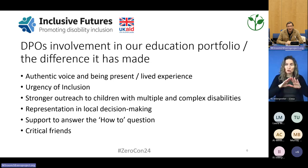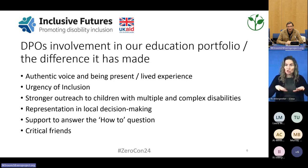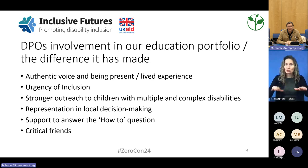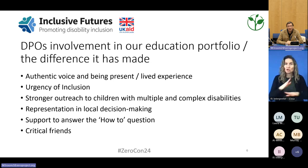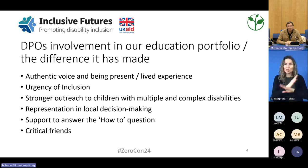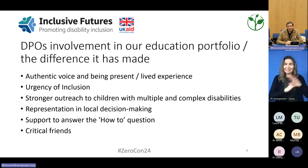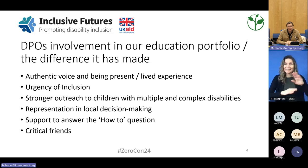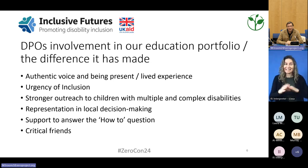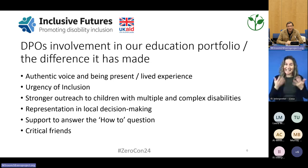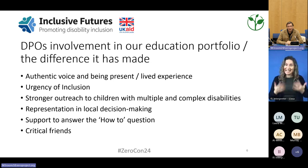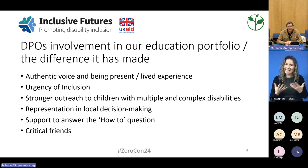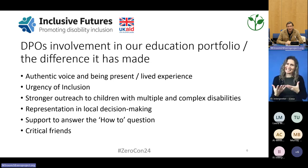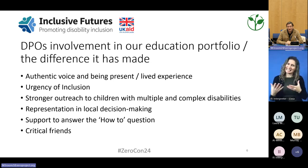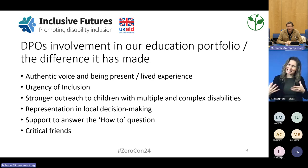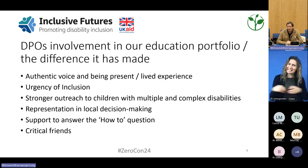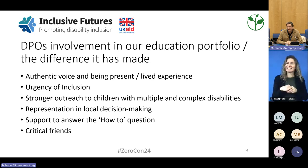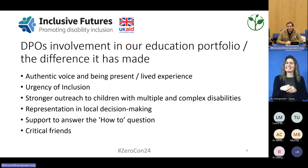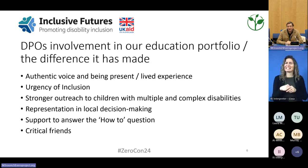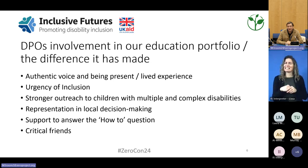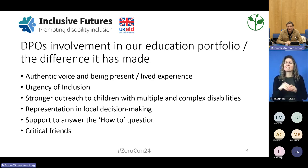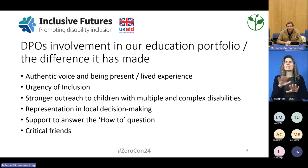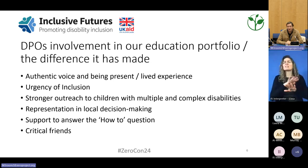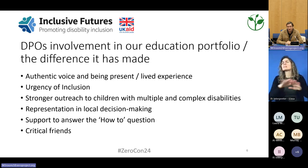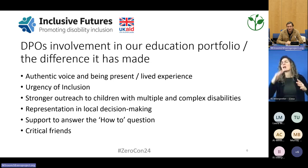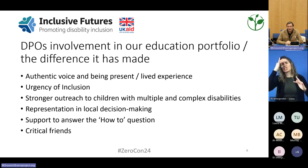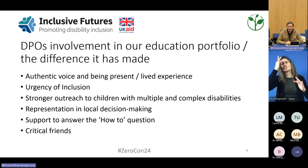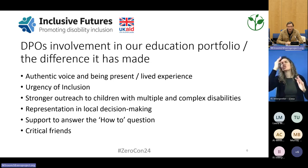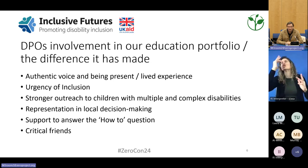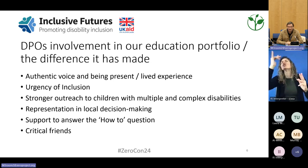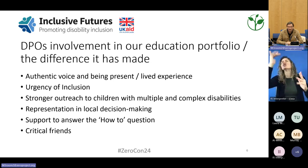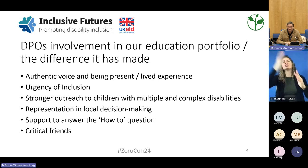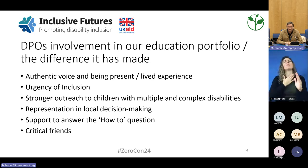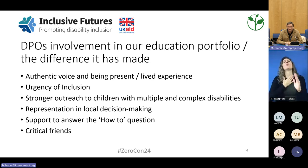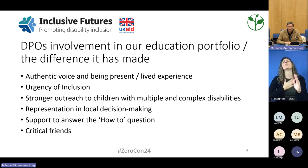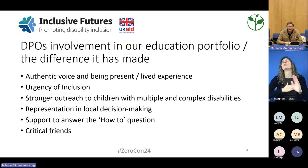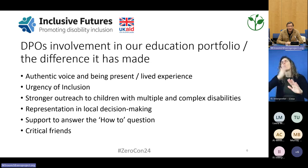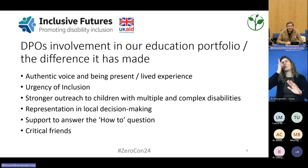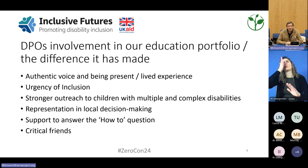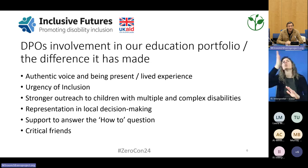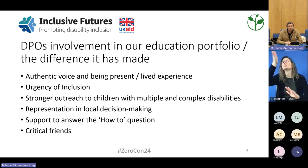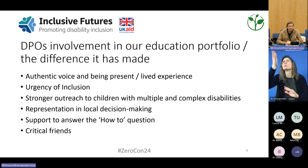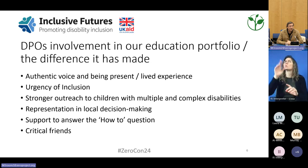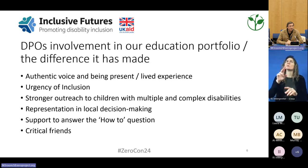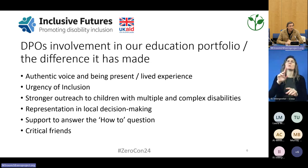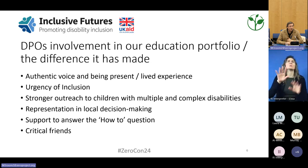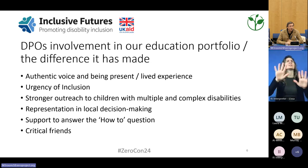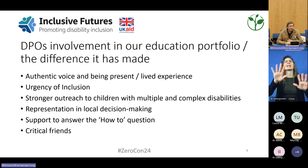now. Because now is the time for their education, not in 10 or 20 years. They managed to get a much